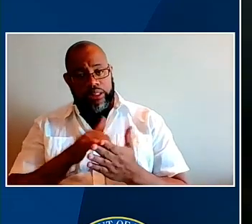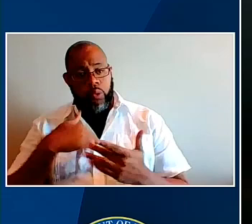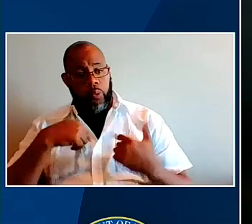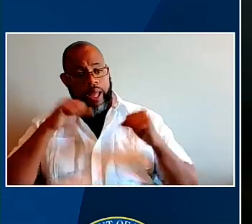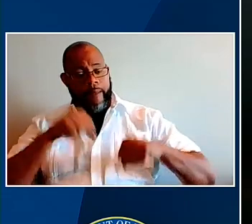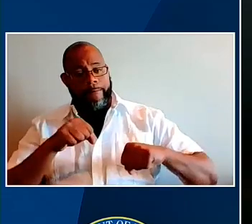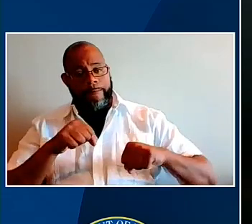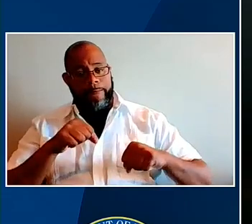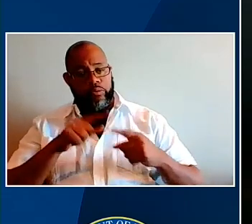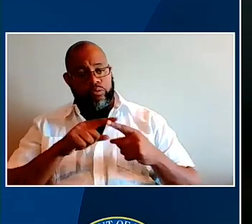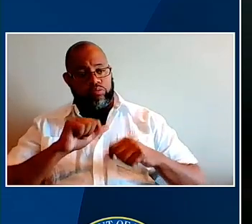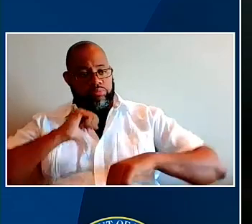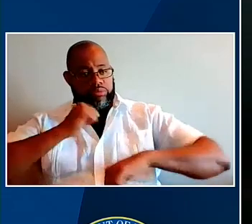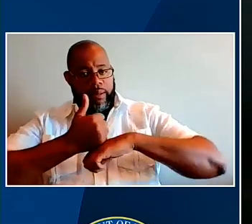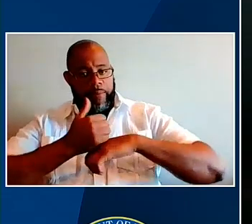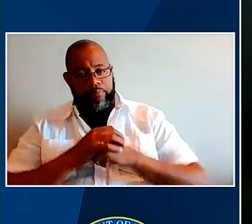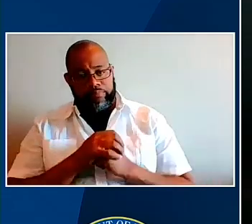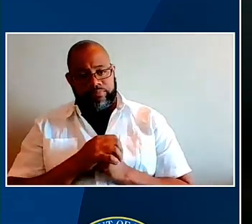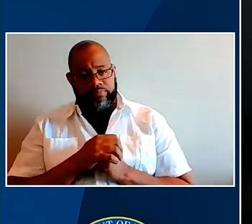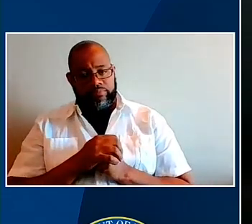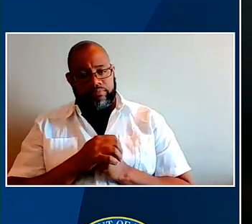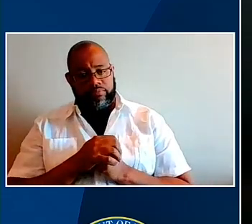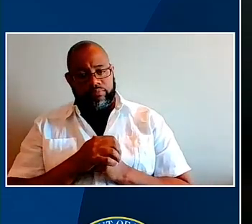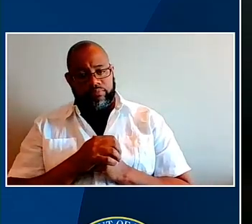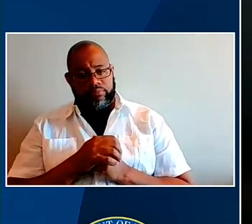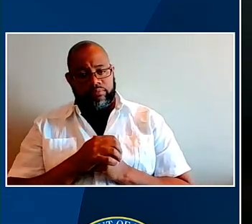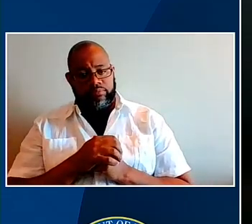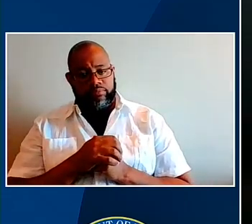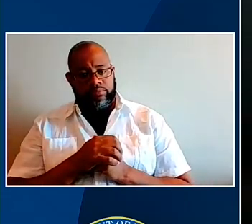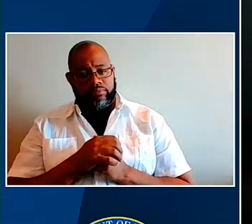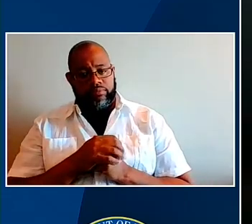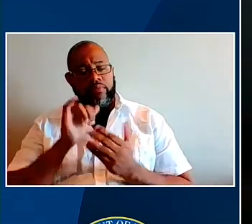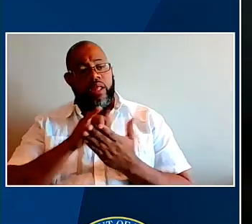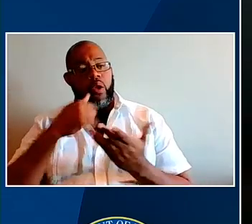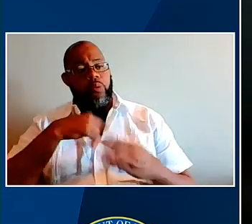enact, and that we are prohibited from